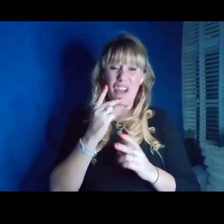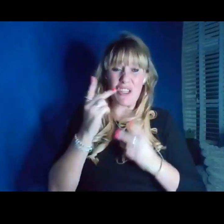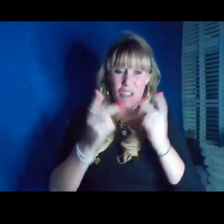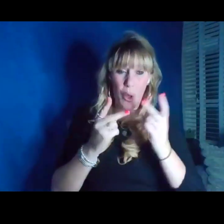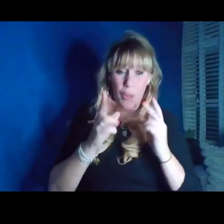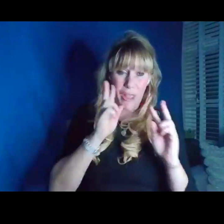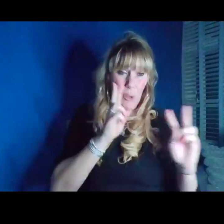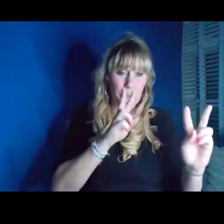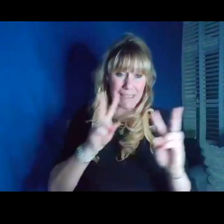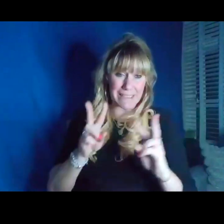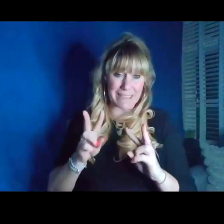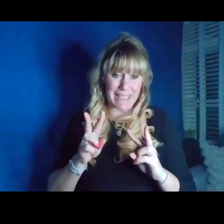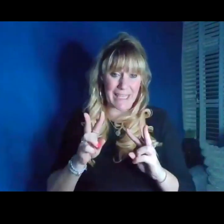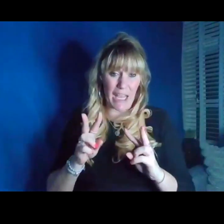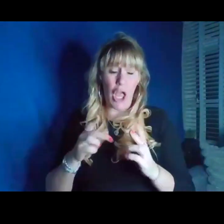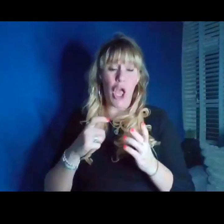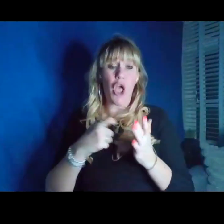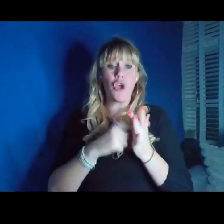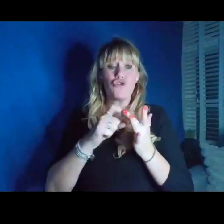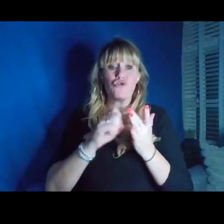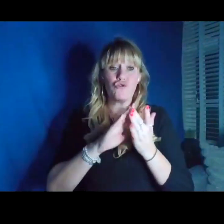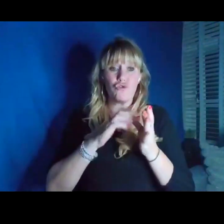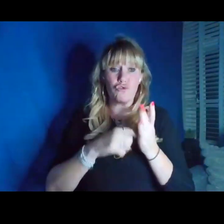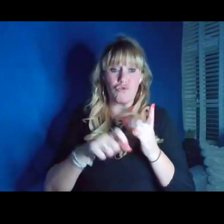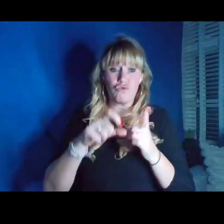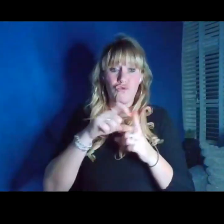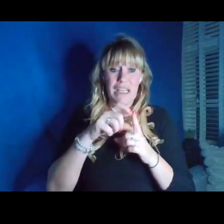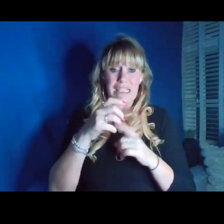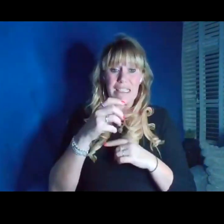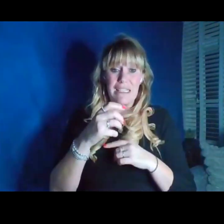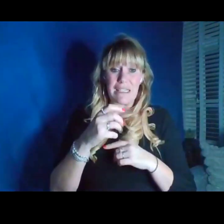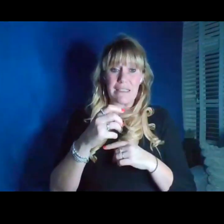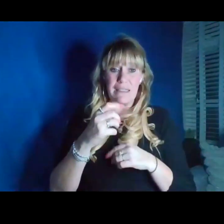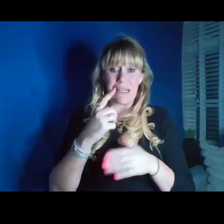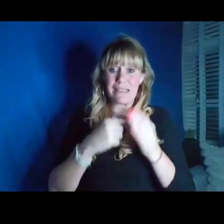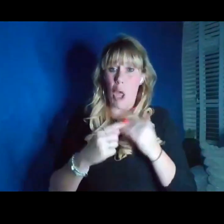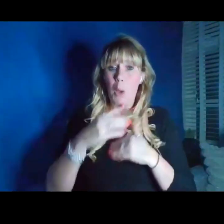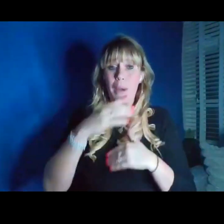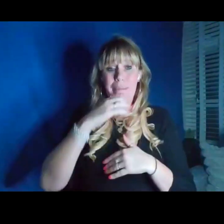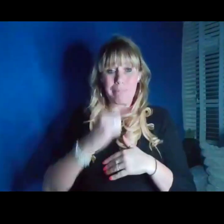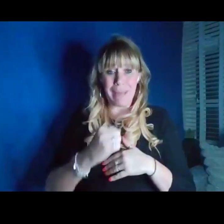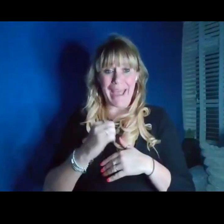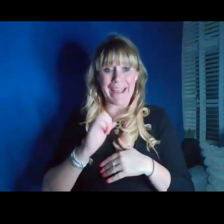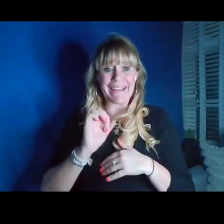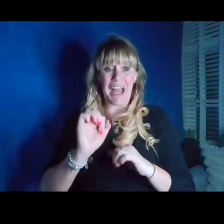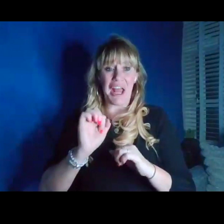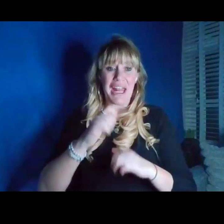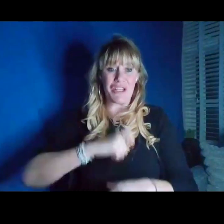Richard has the distinction of being the only man on the bill tonight, in his role as an ally.